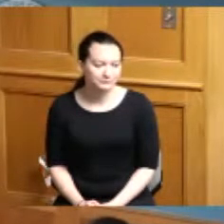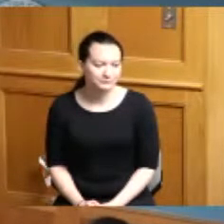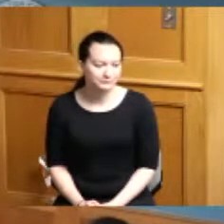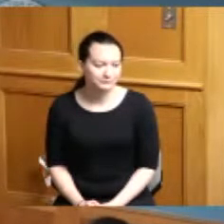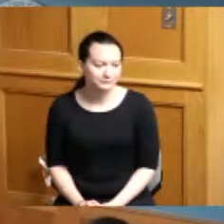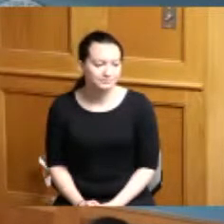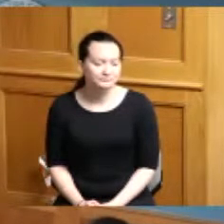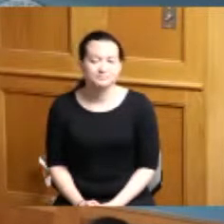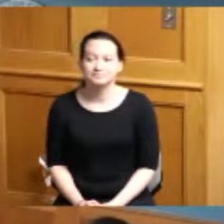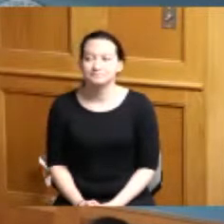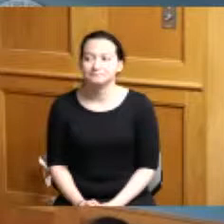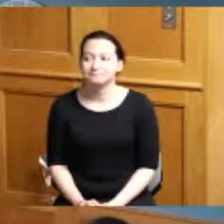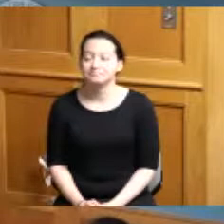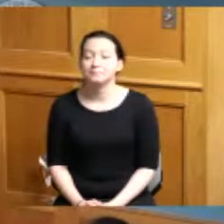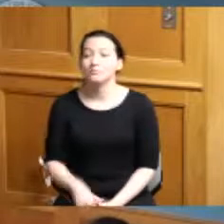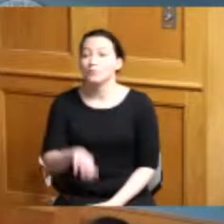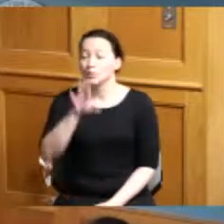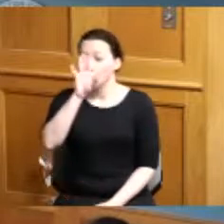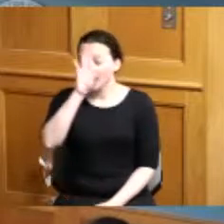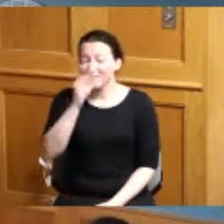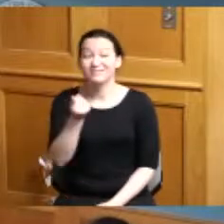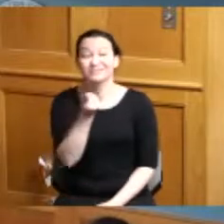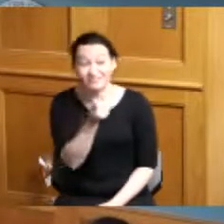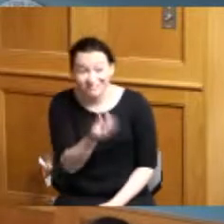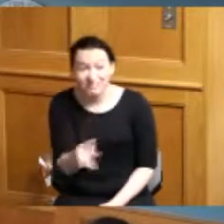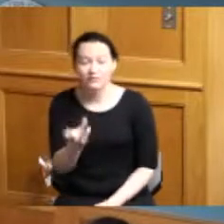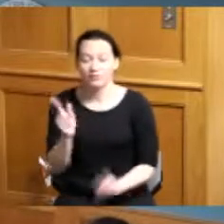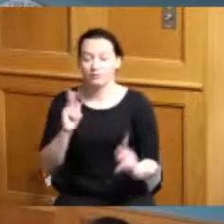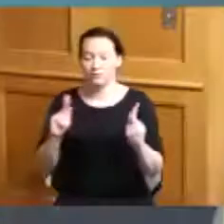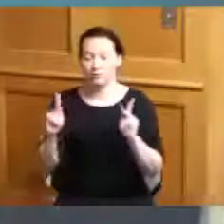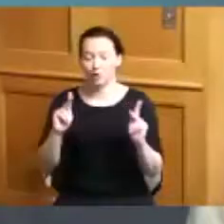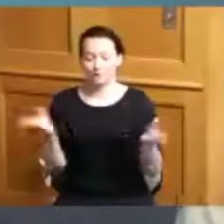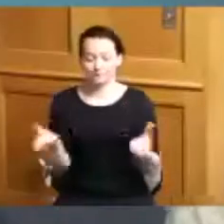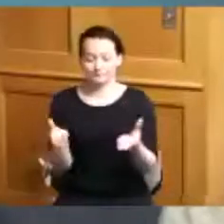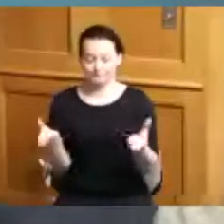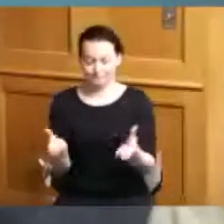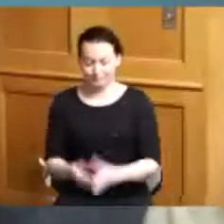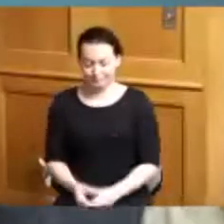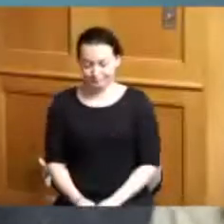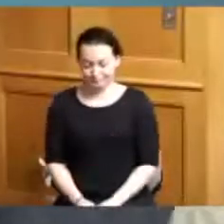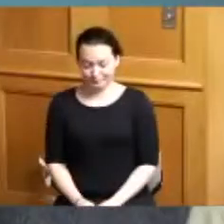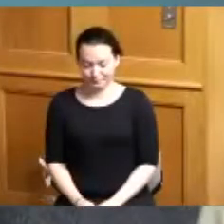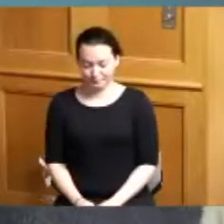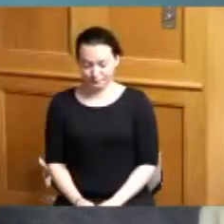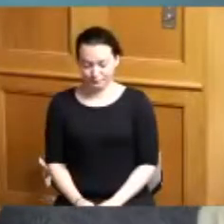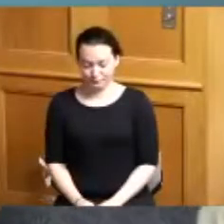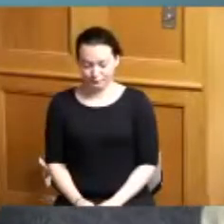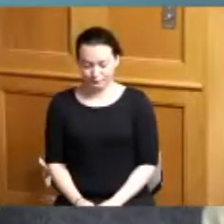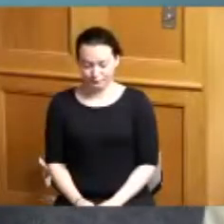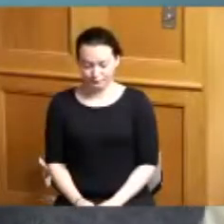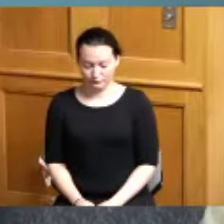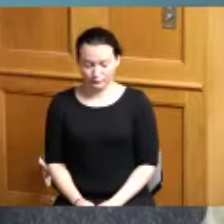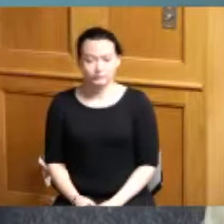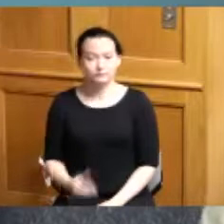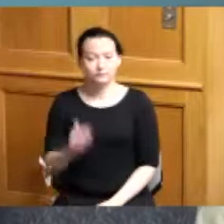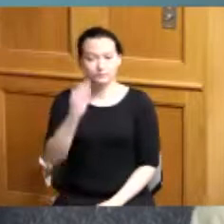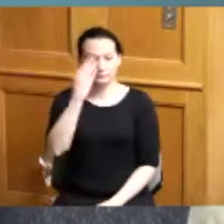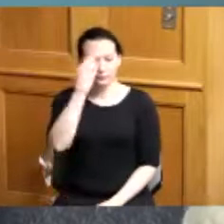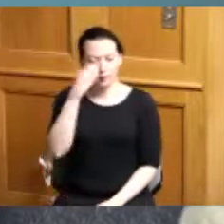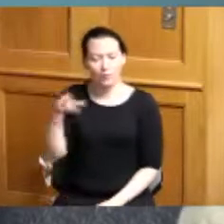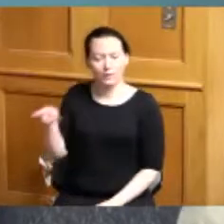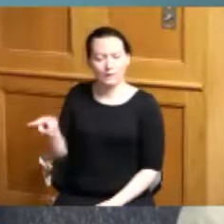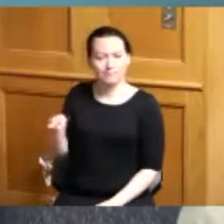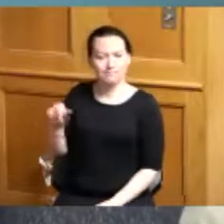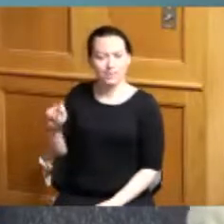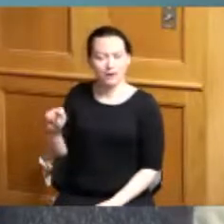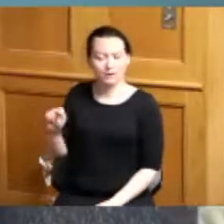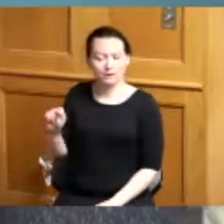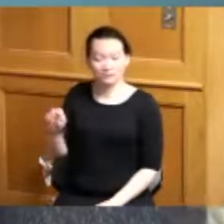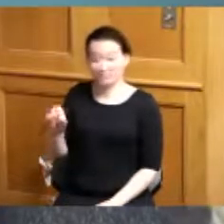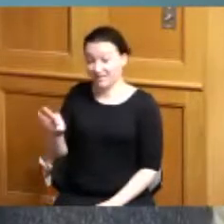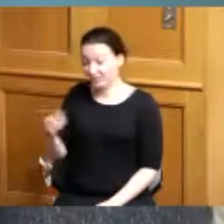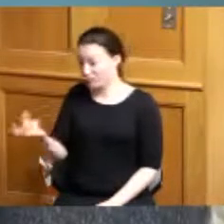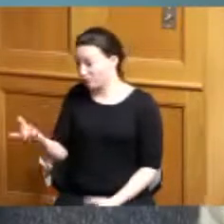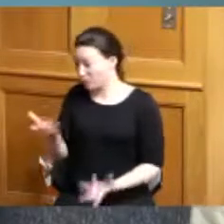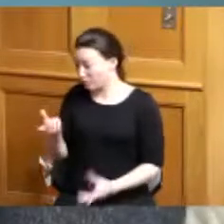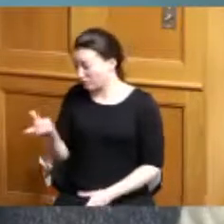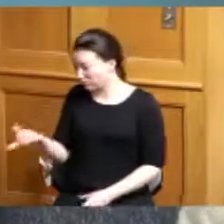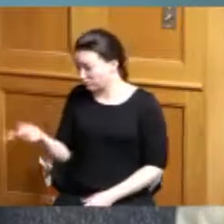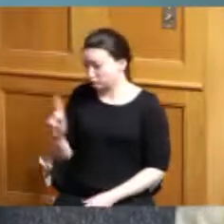people here that known Pat very much and if you would like to say a word you